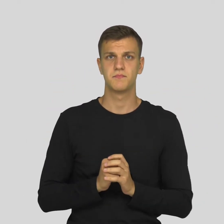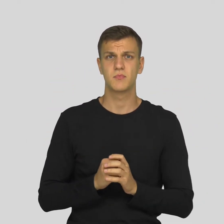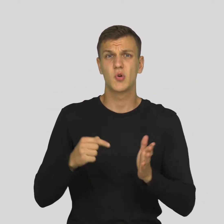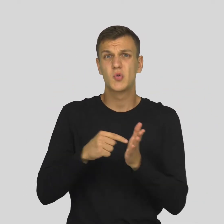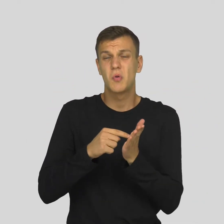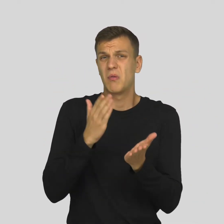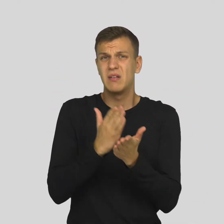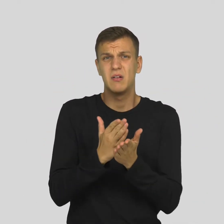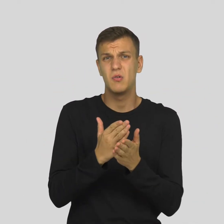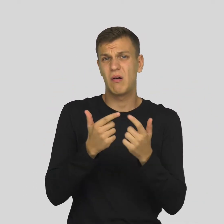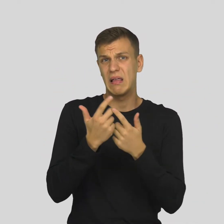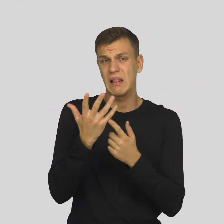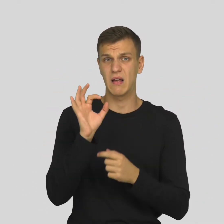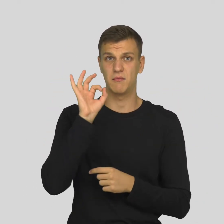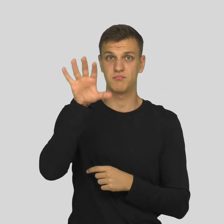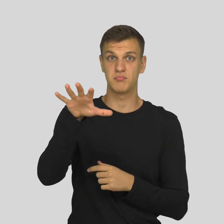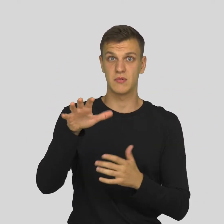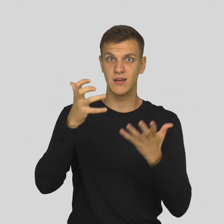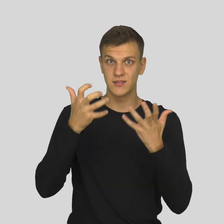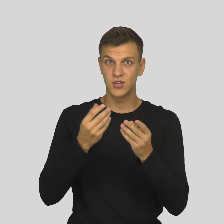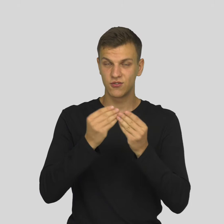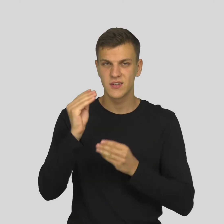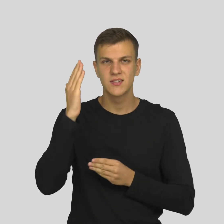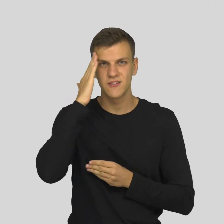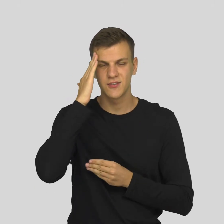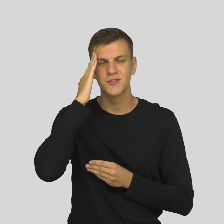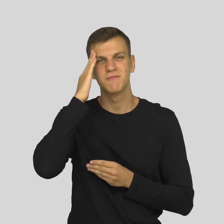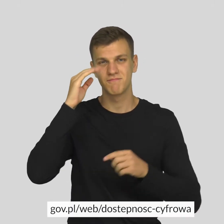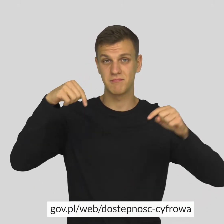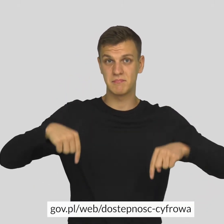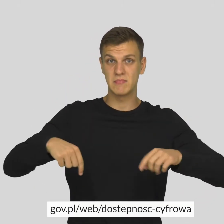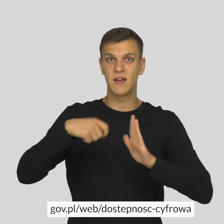These are just a few details —